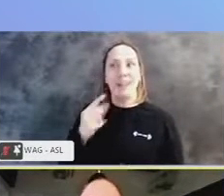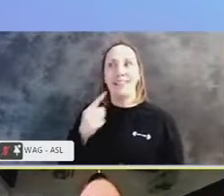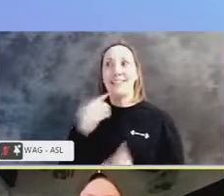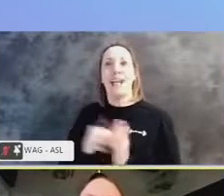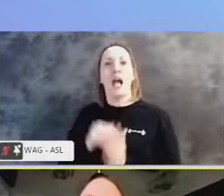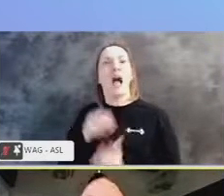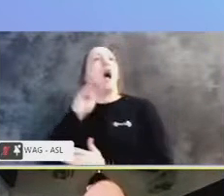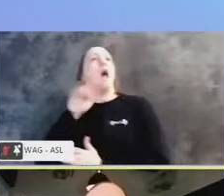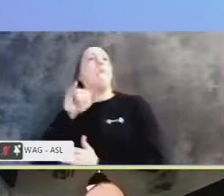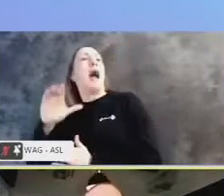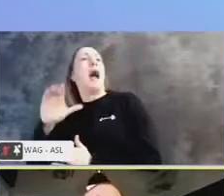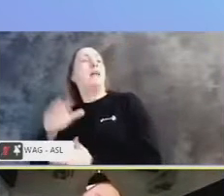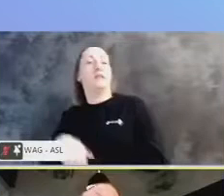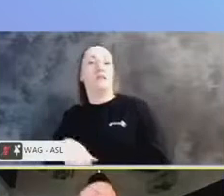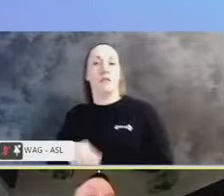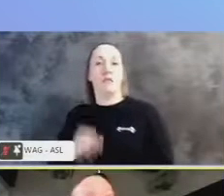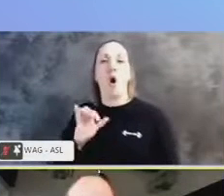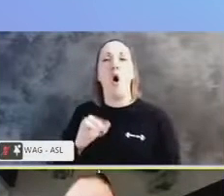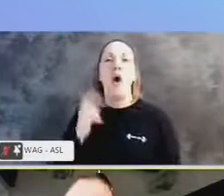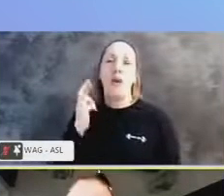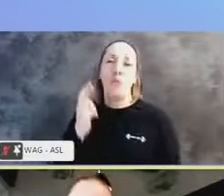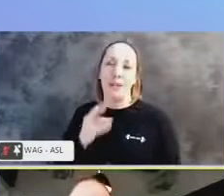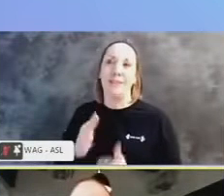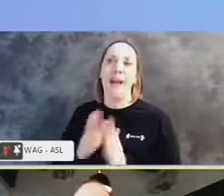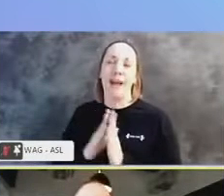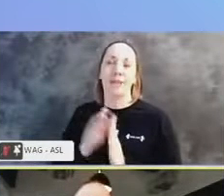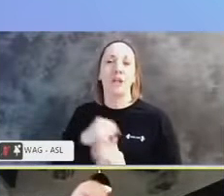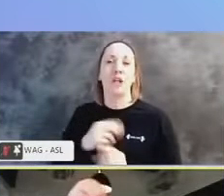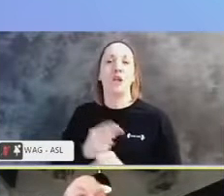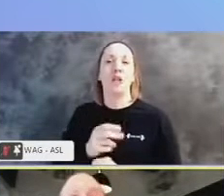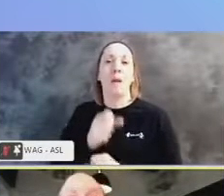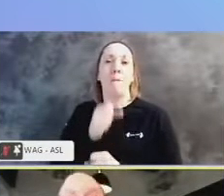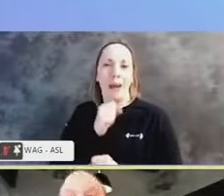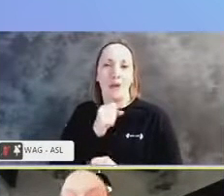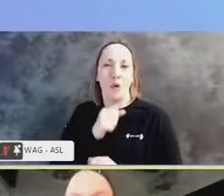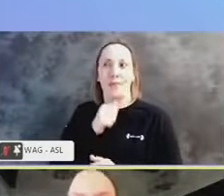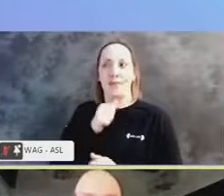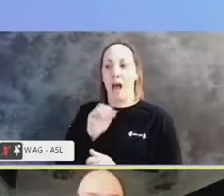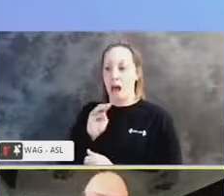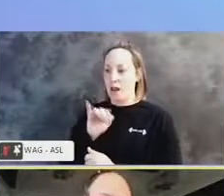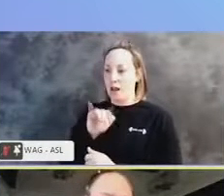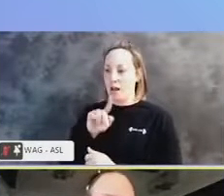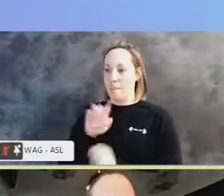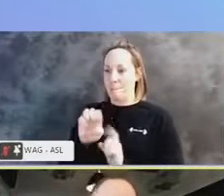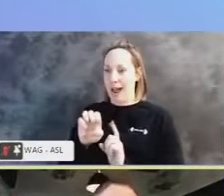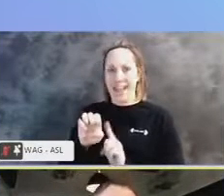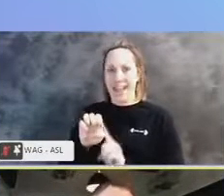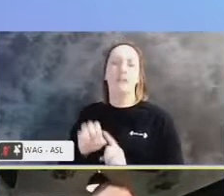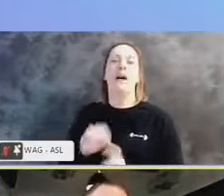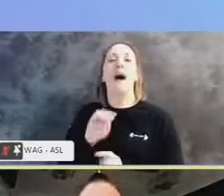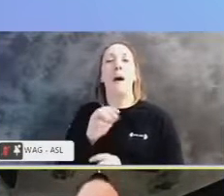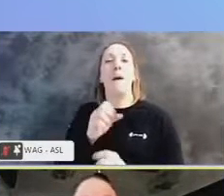Are they looking for a Michael or something? Than I realized when the person repeats it what they're asking